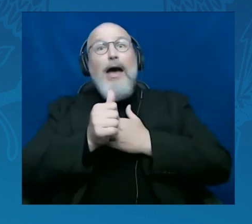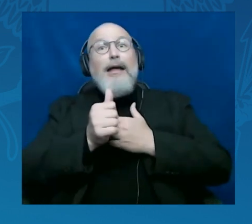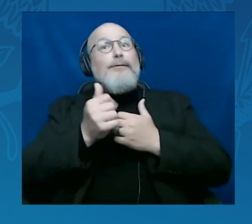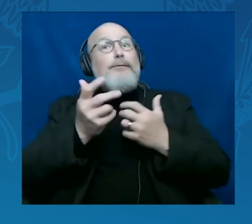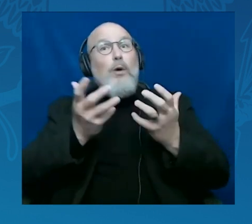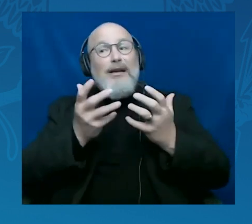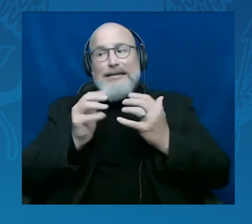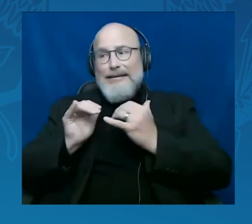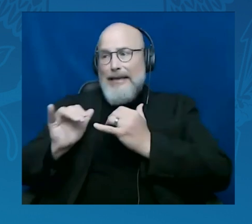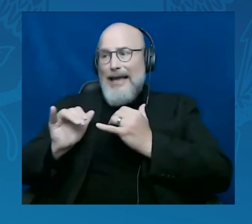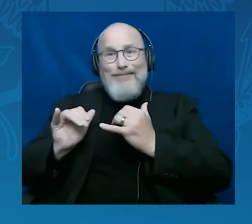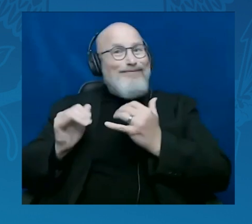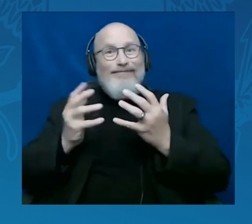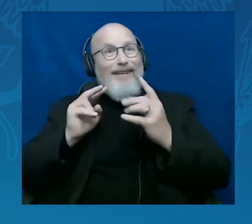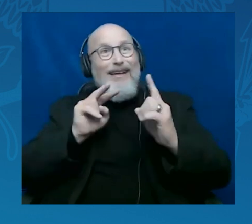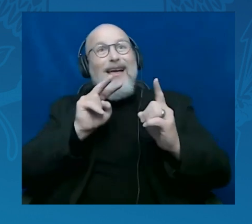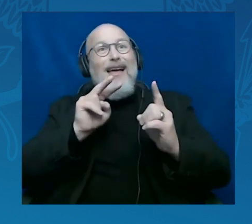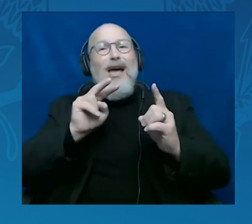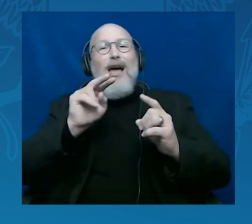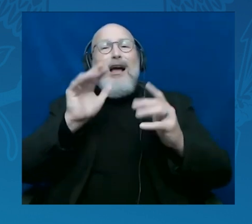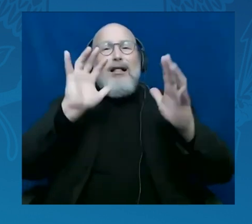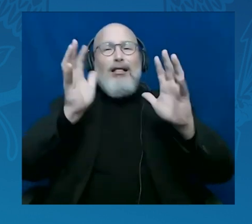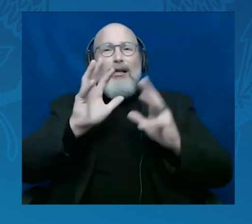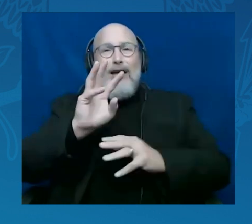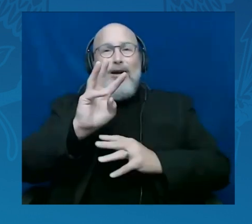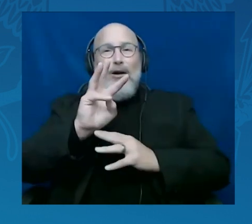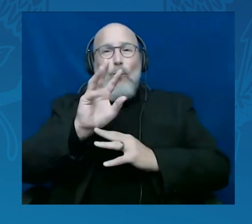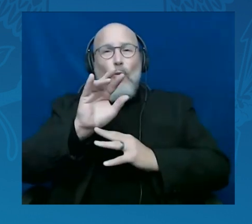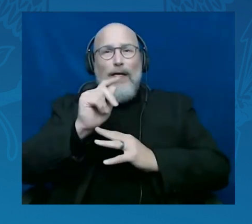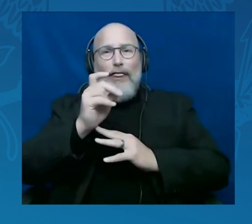and we are acutely aware that the world's emissions